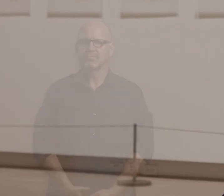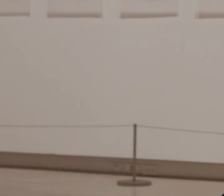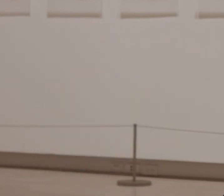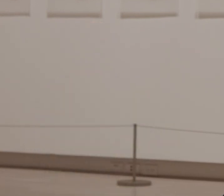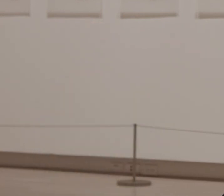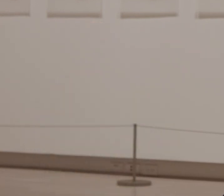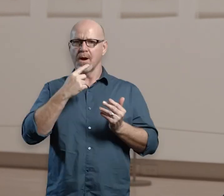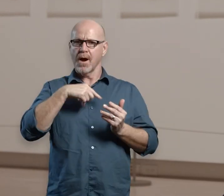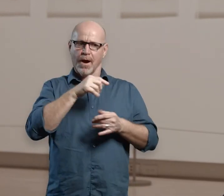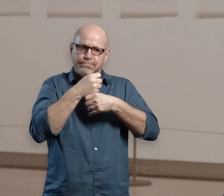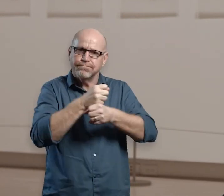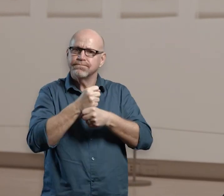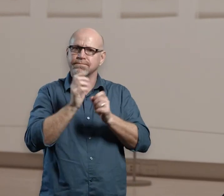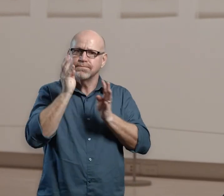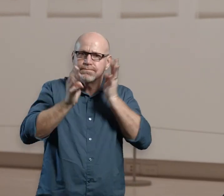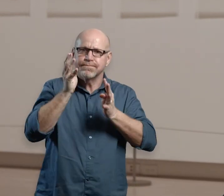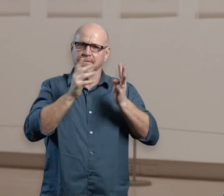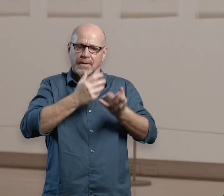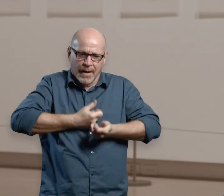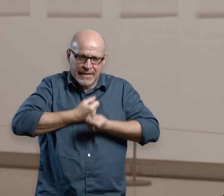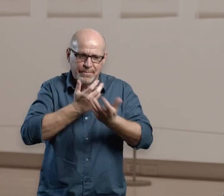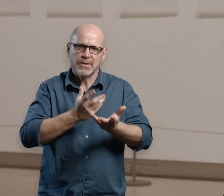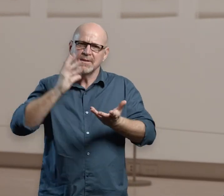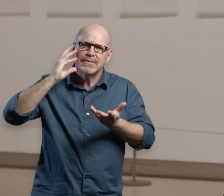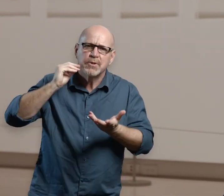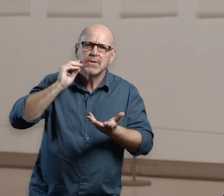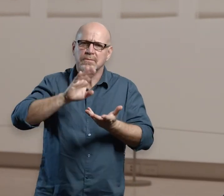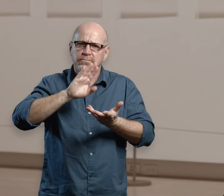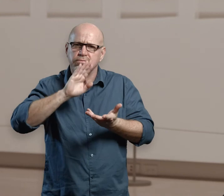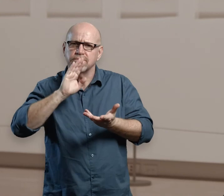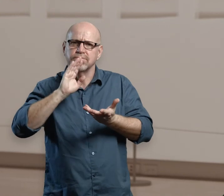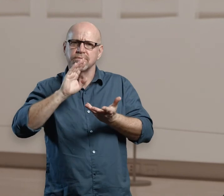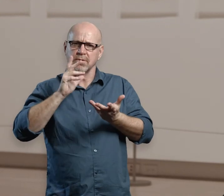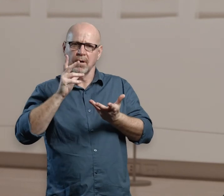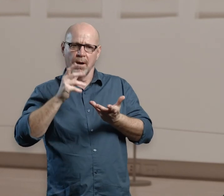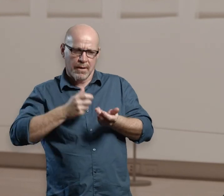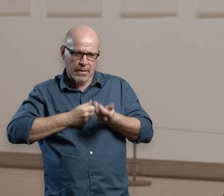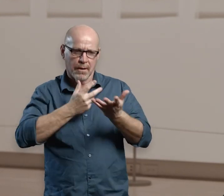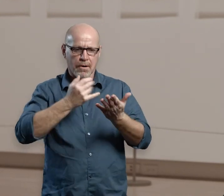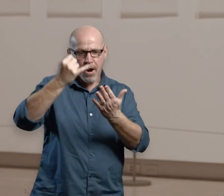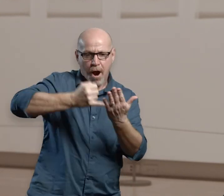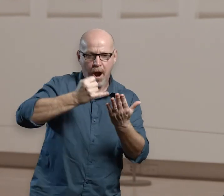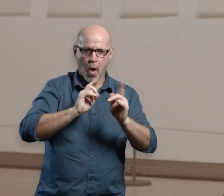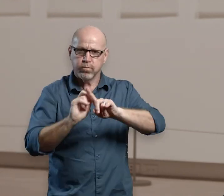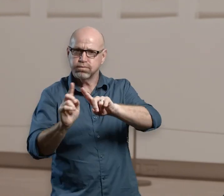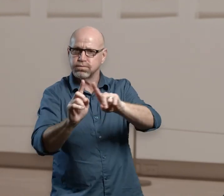as sort of an afterthought or something that’s responsible to do, but you’re experiencing